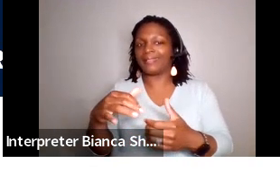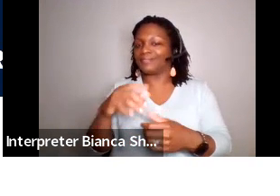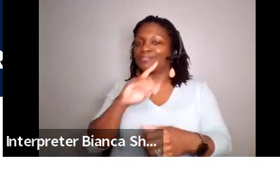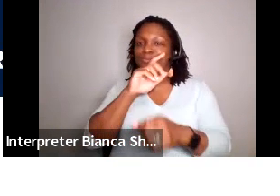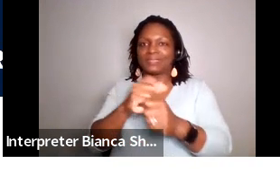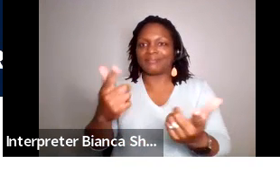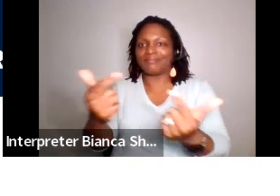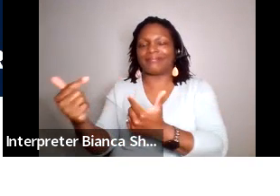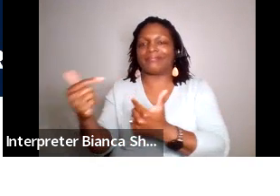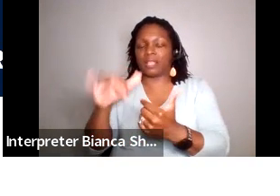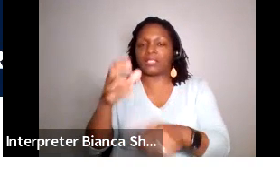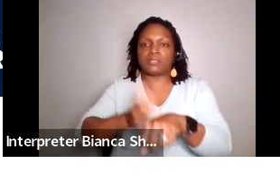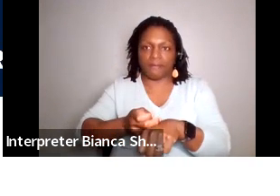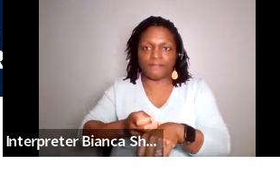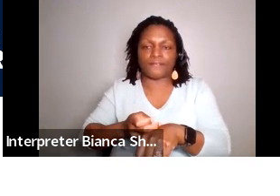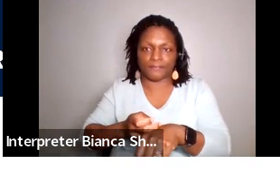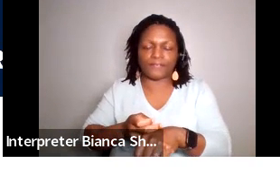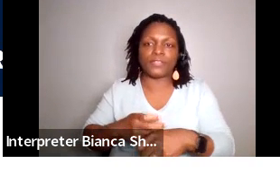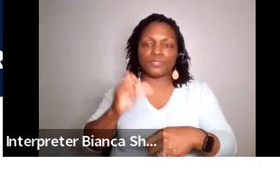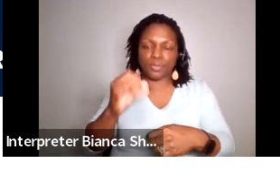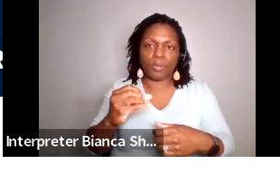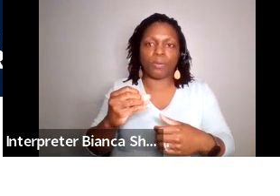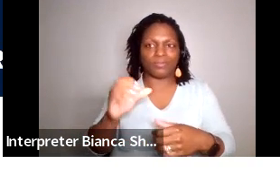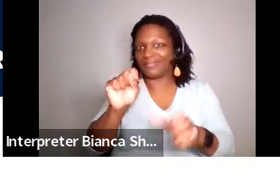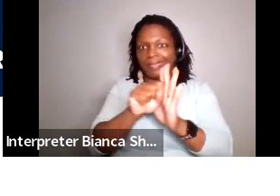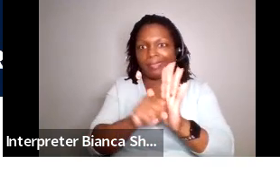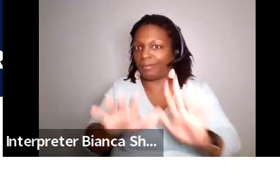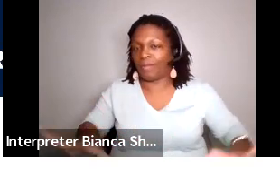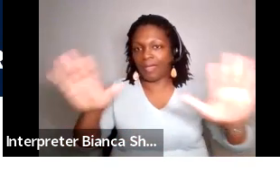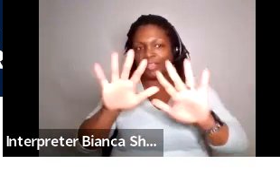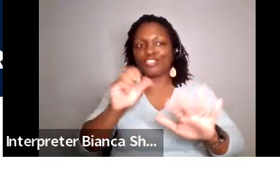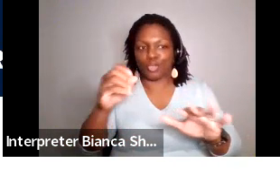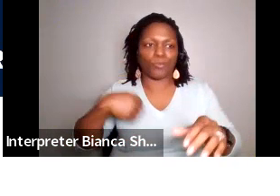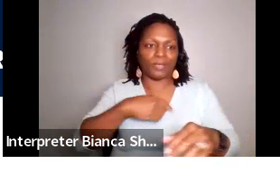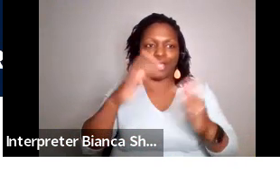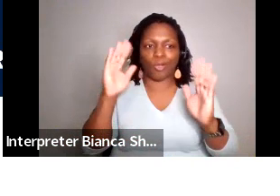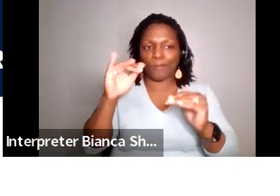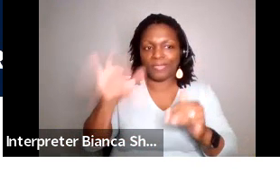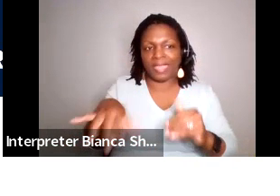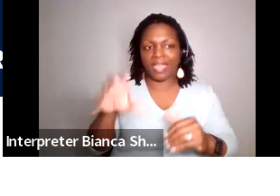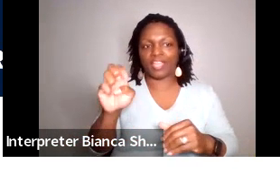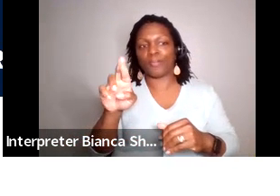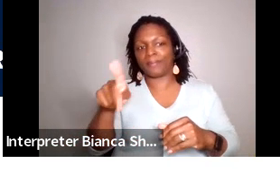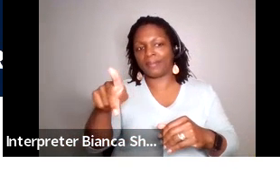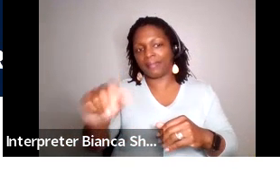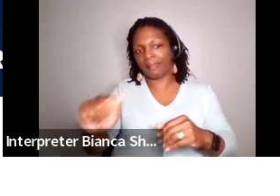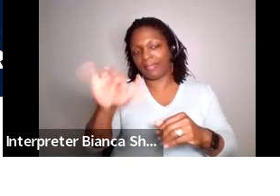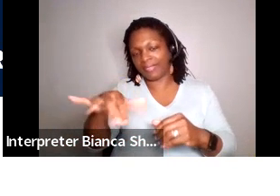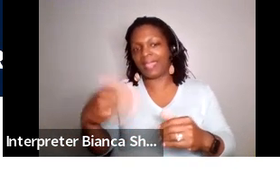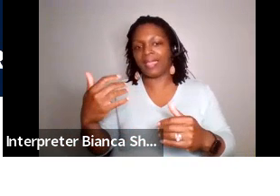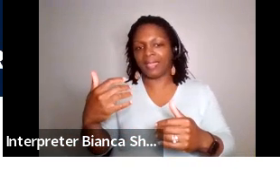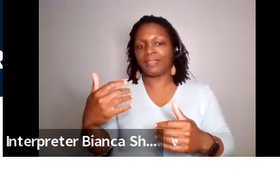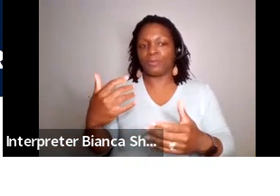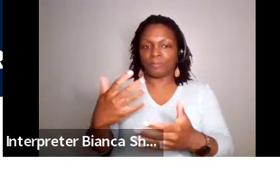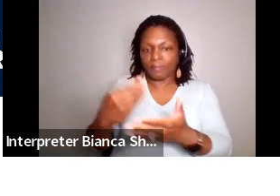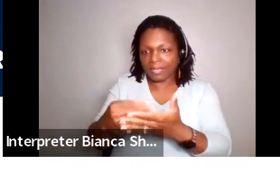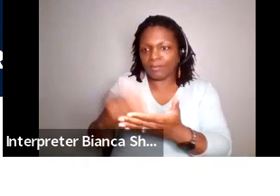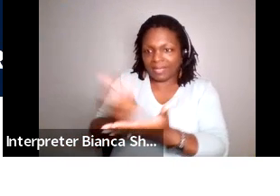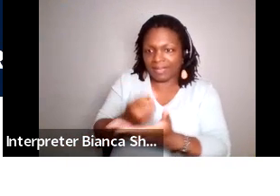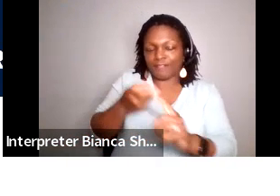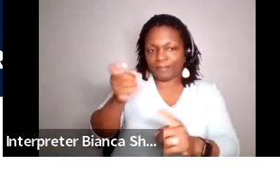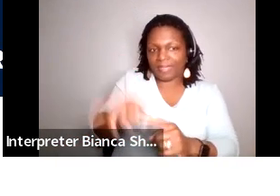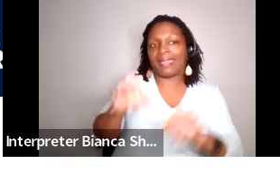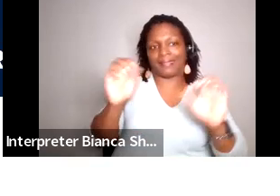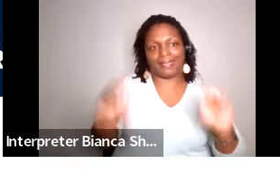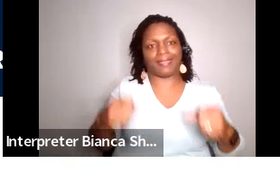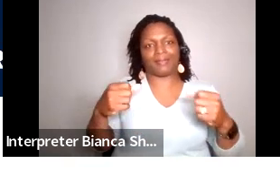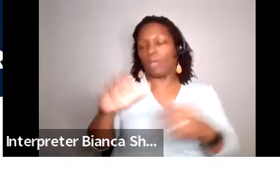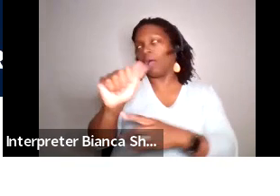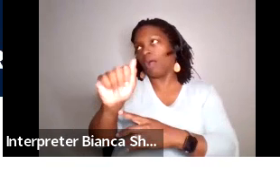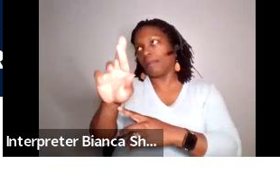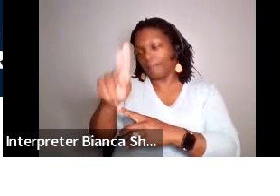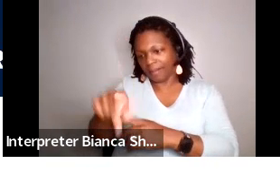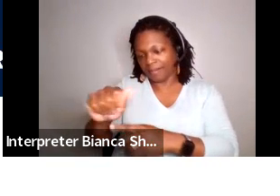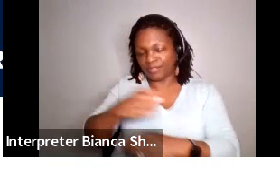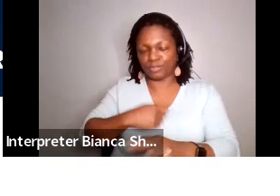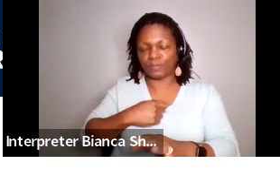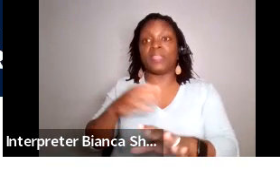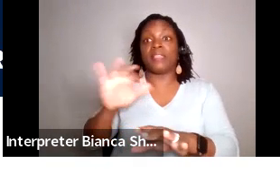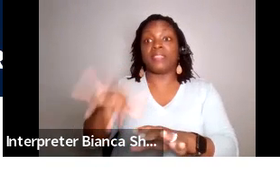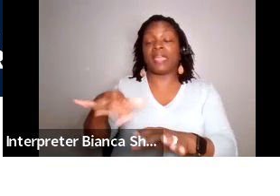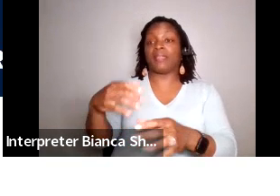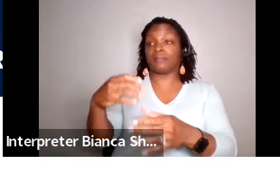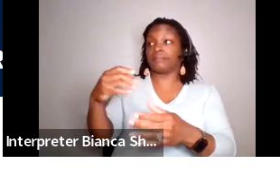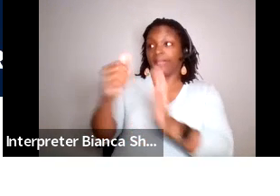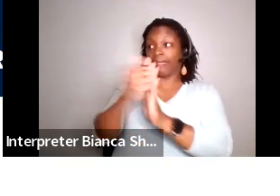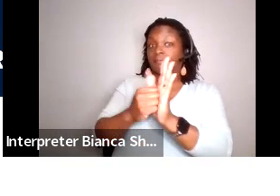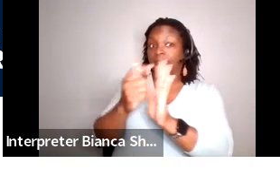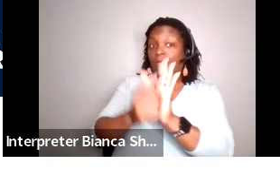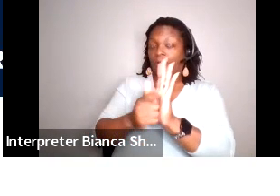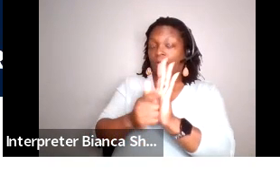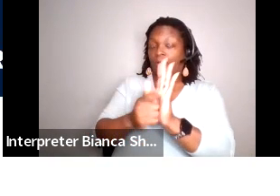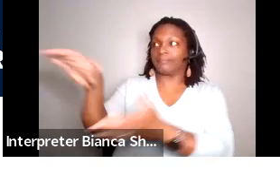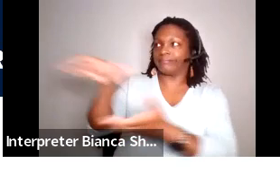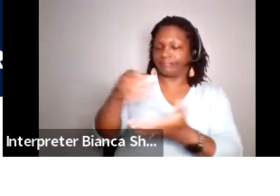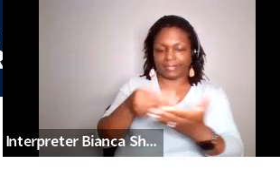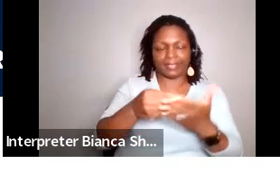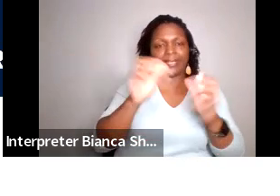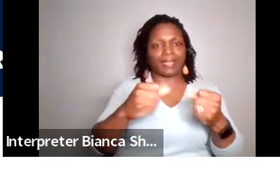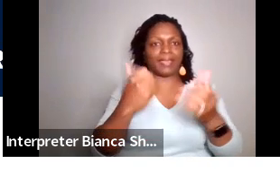And so we're hoping these dollars that we're using from Ourpa are really helpful in getting raised increases in bonuses and different wage and non-wage dollars to our workers to really support that workforce